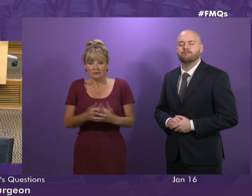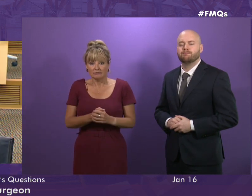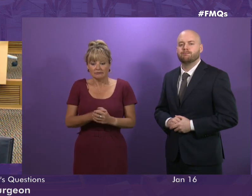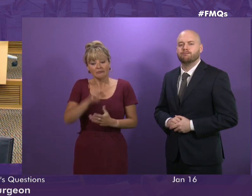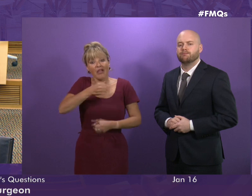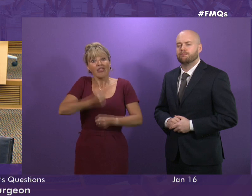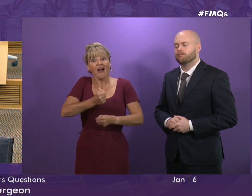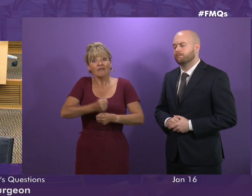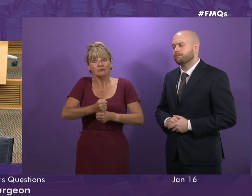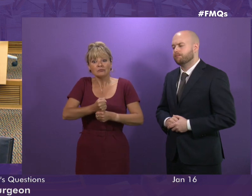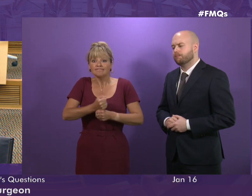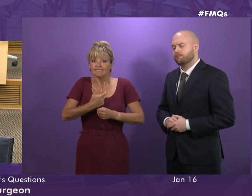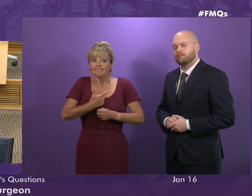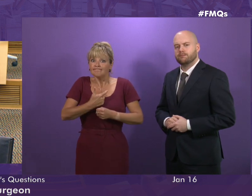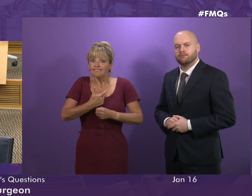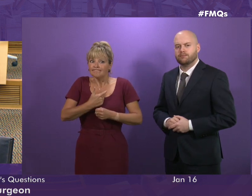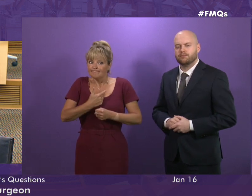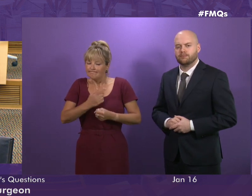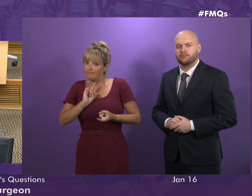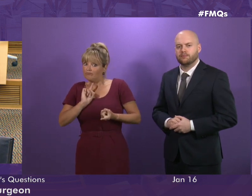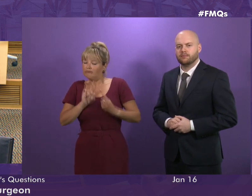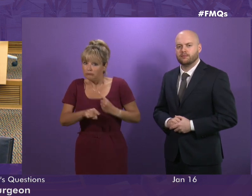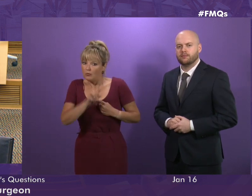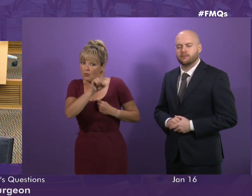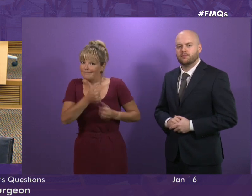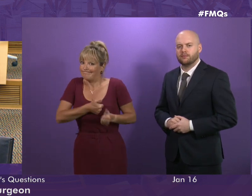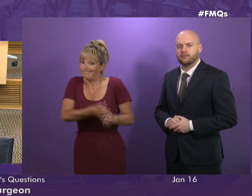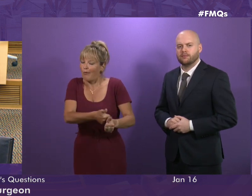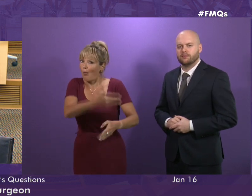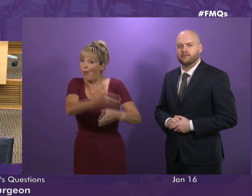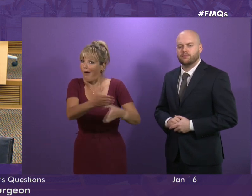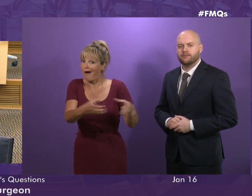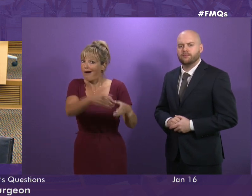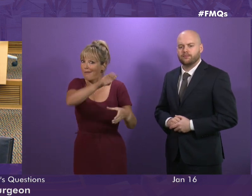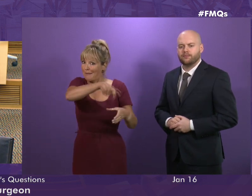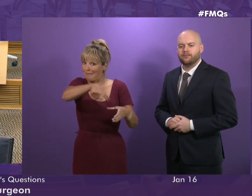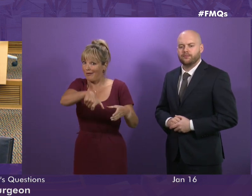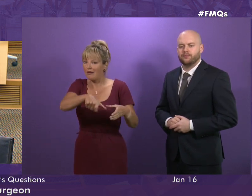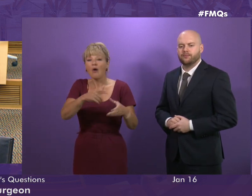concern is the workforce, and we will do all that we can to support them. Affected employees